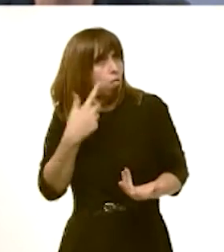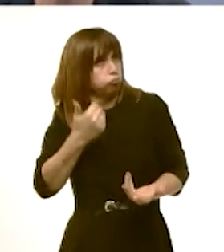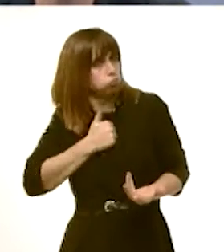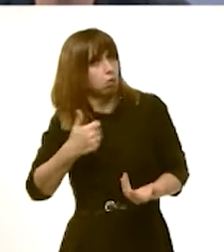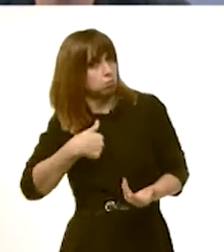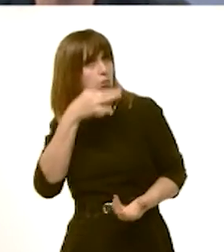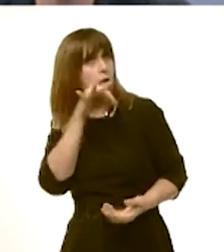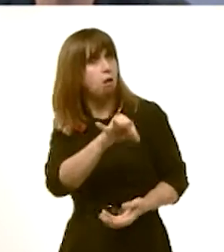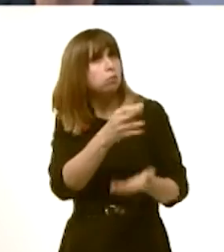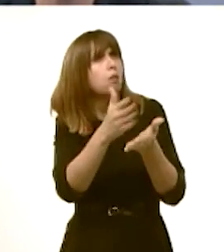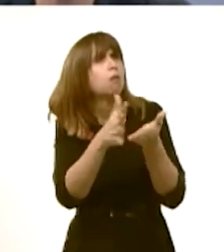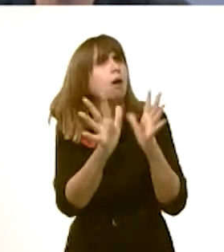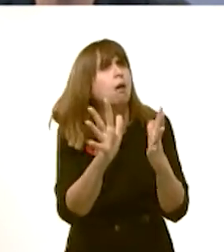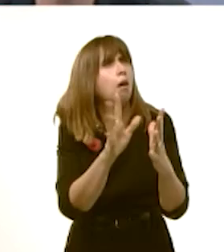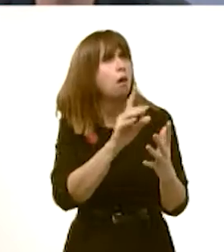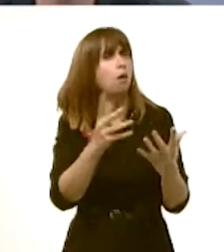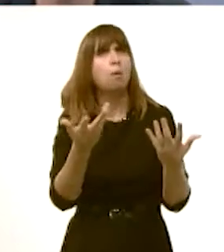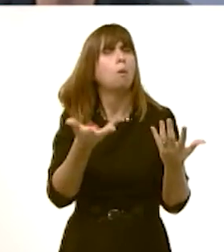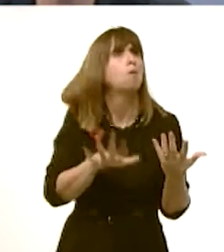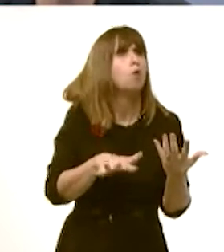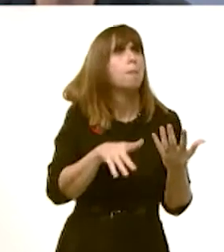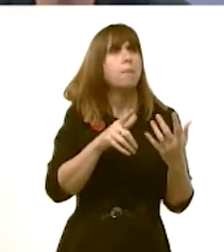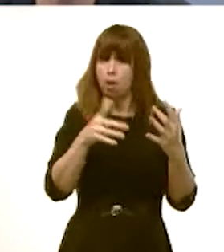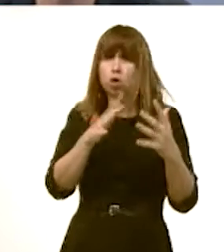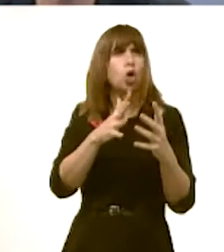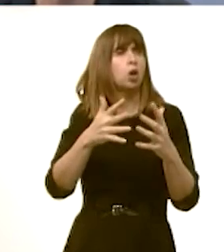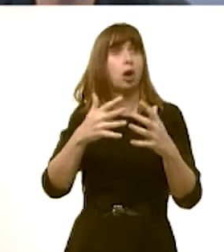when so much effort of the Welsh Government in terms of civil service time has been put